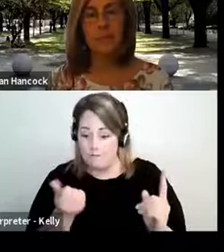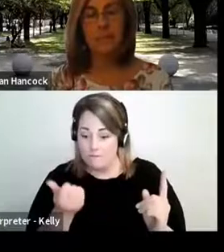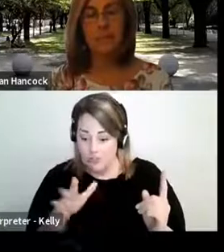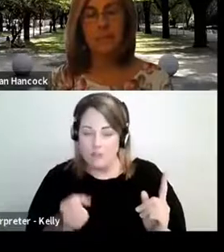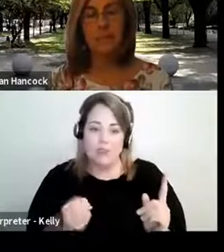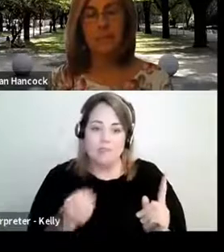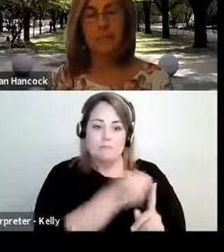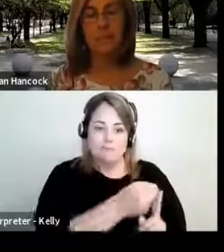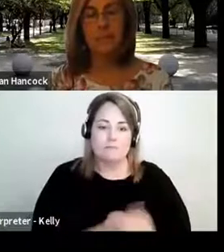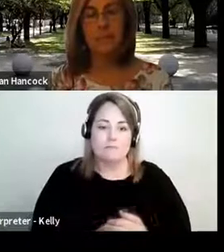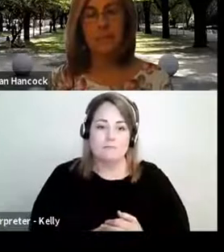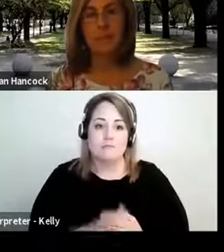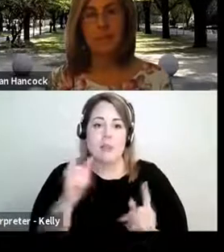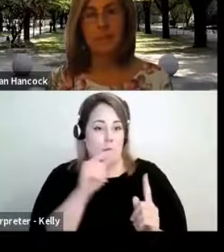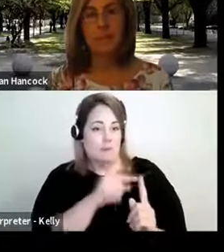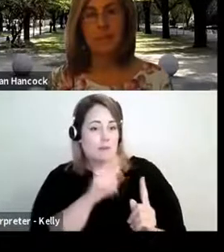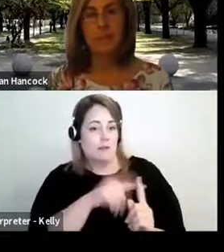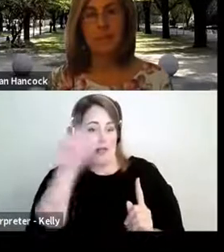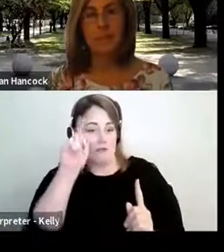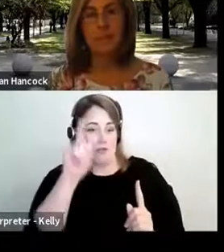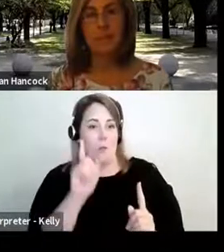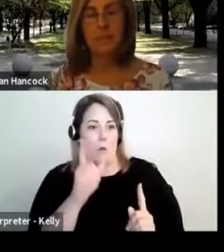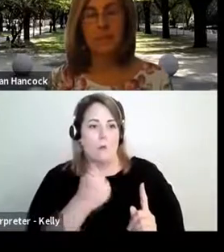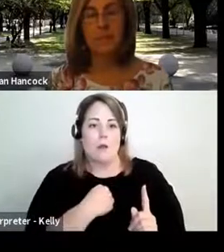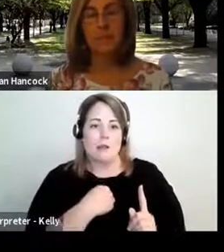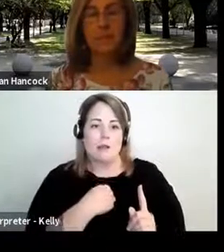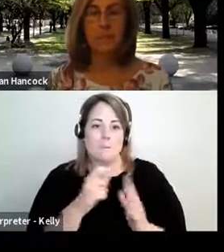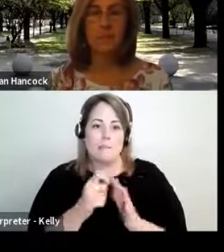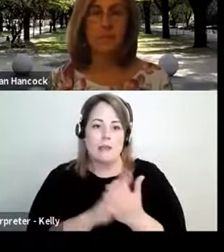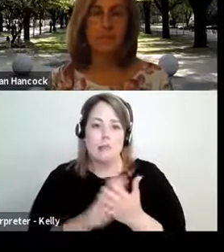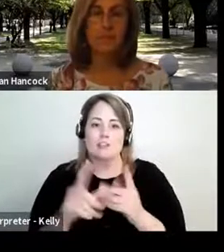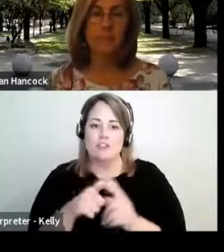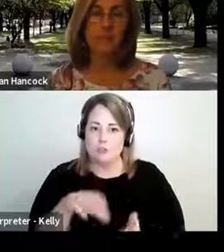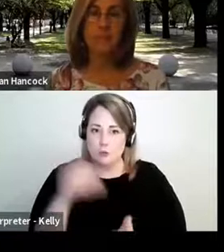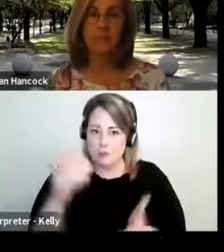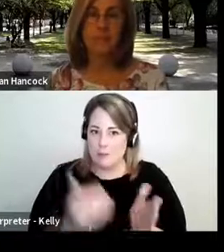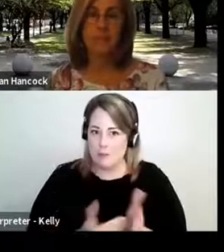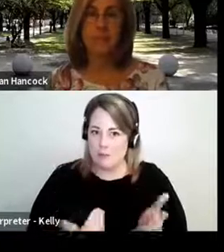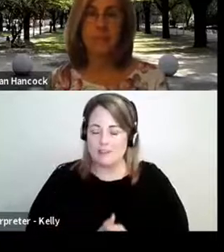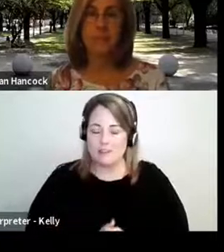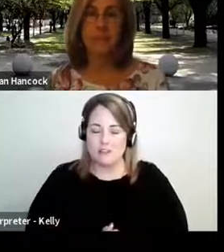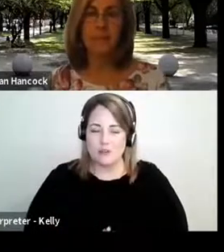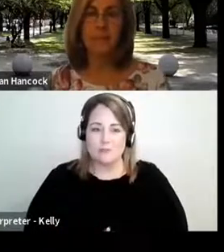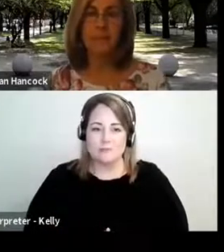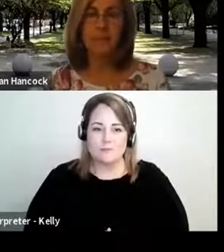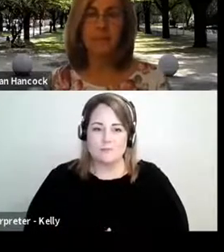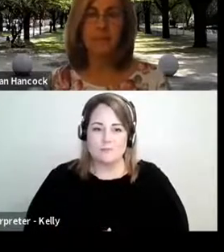he’s actually one of my PhD students. So, you know, we’re always looking for senior students